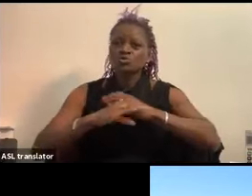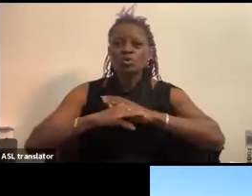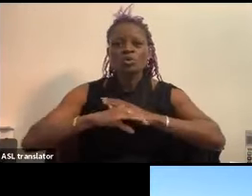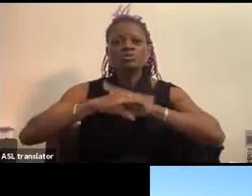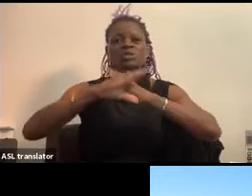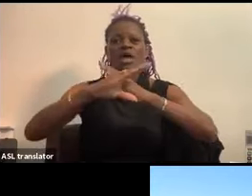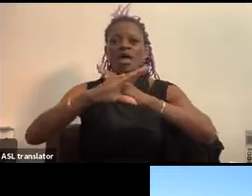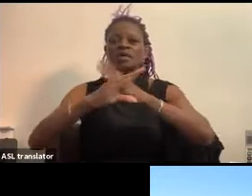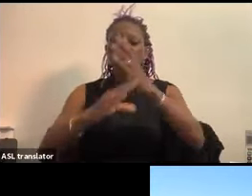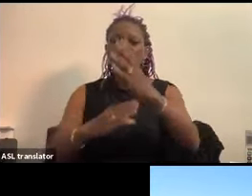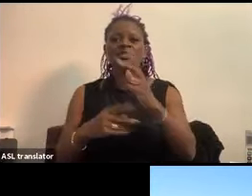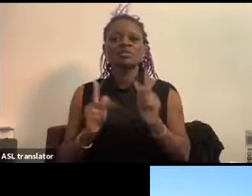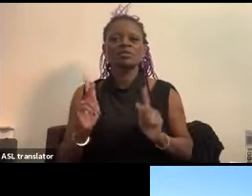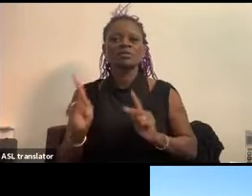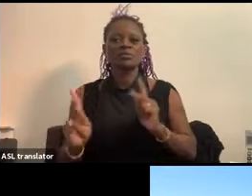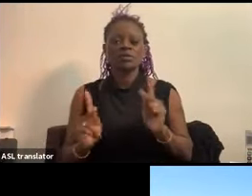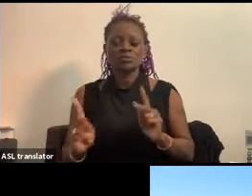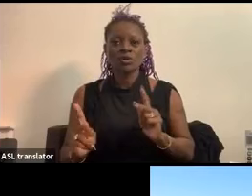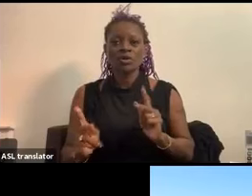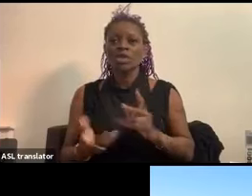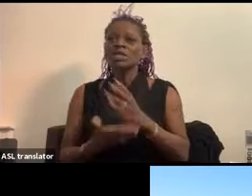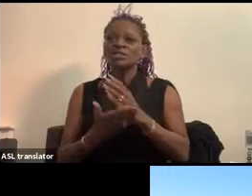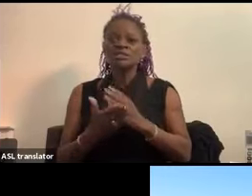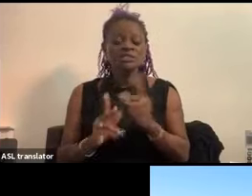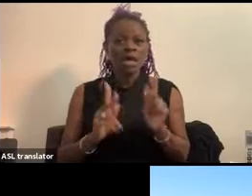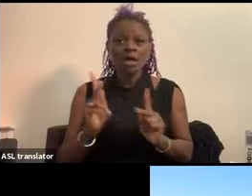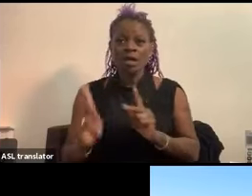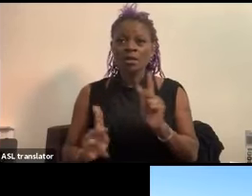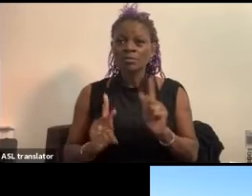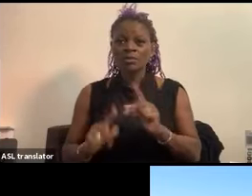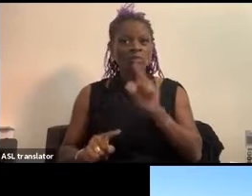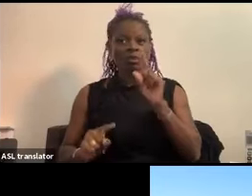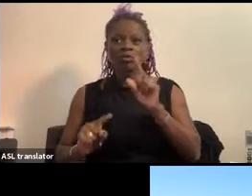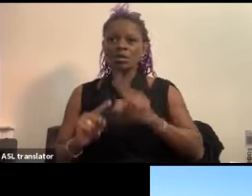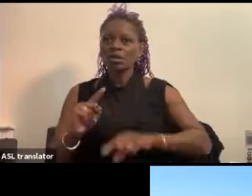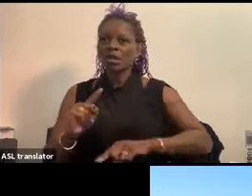not able to get vaccinated, either because they're immunocompromised or they have